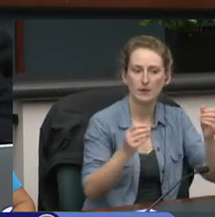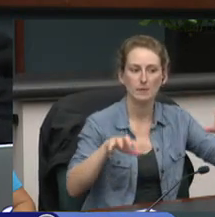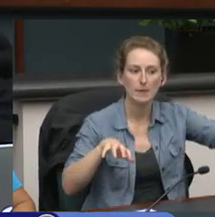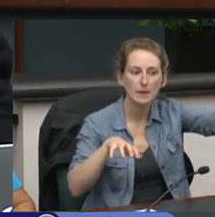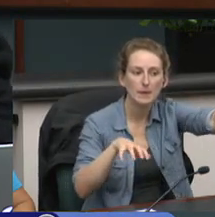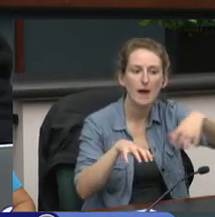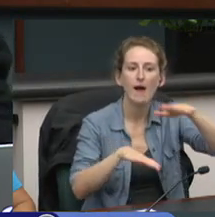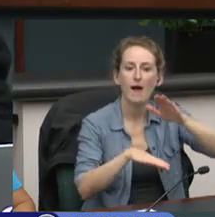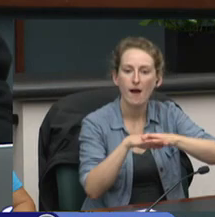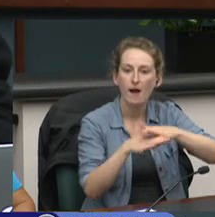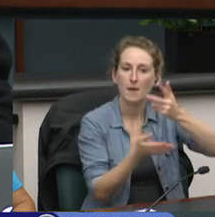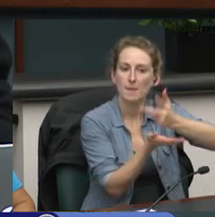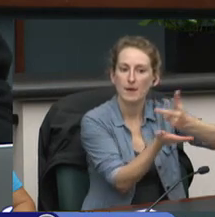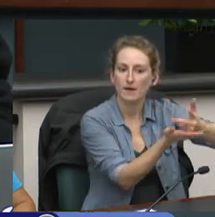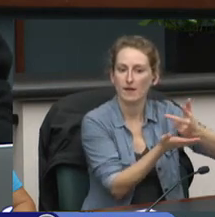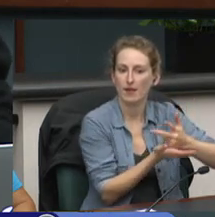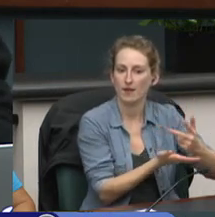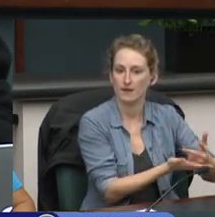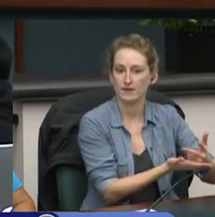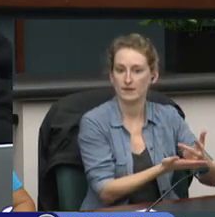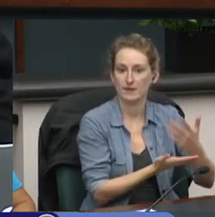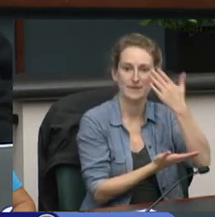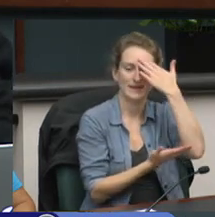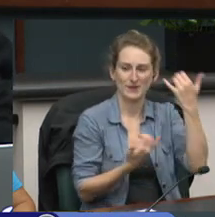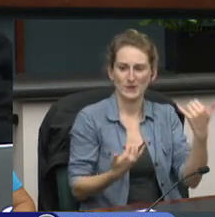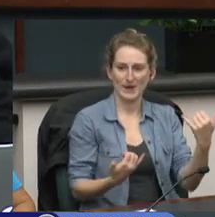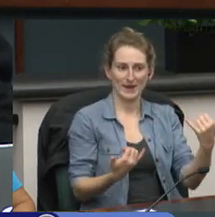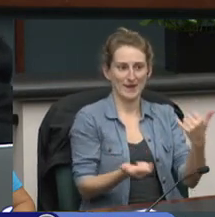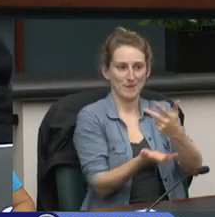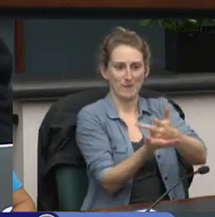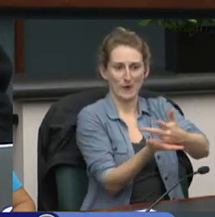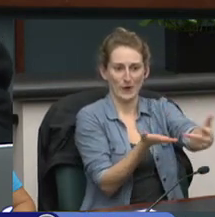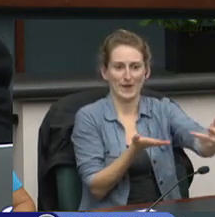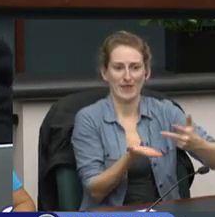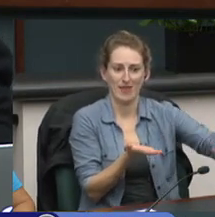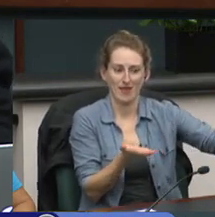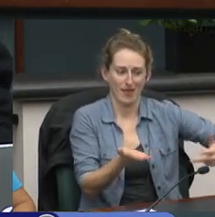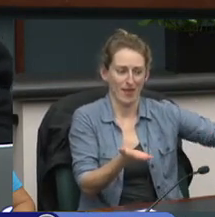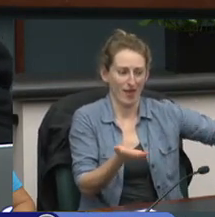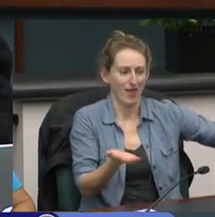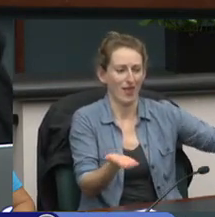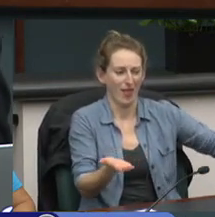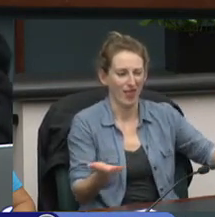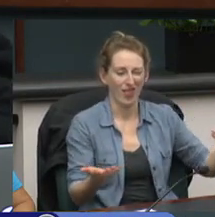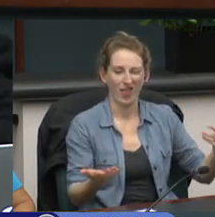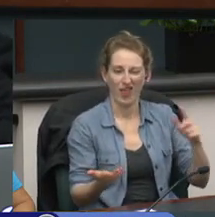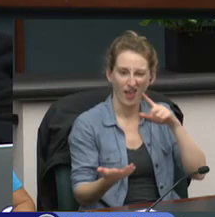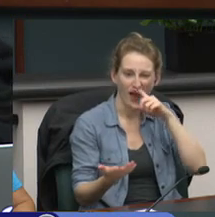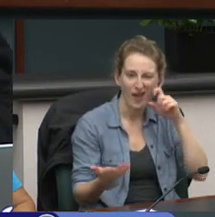they're big unwieldy unnecessary we concede that by starting a building a